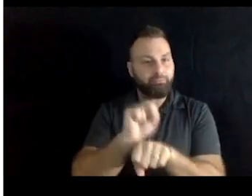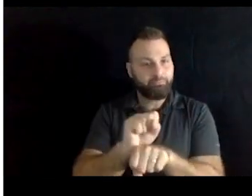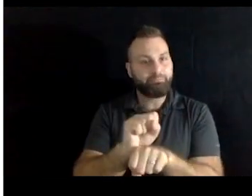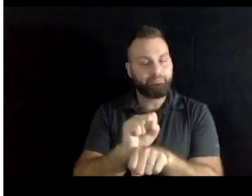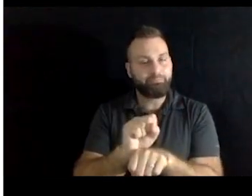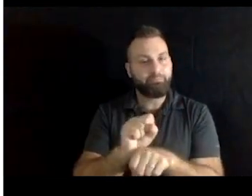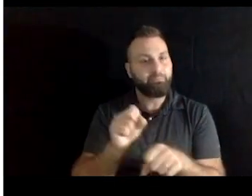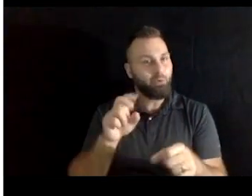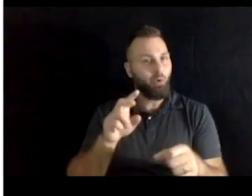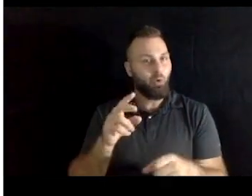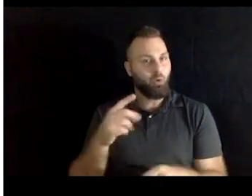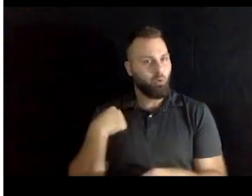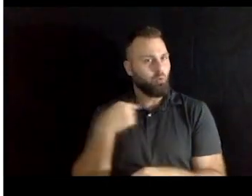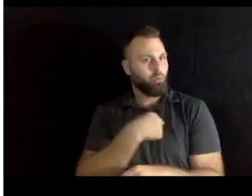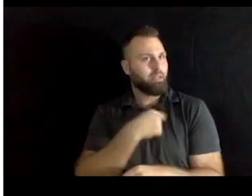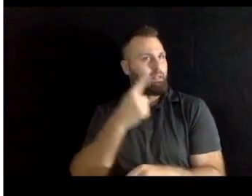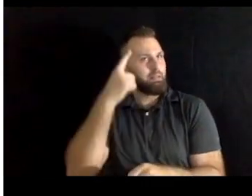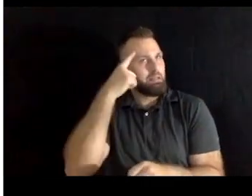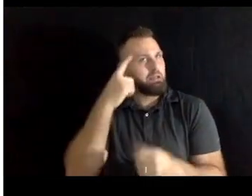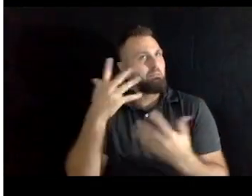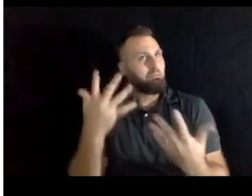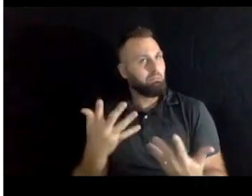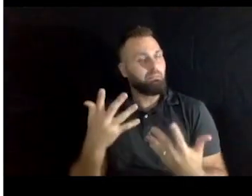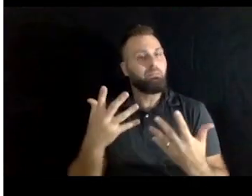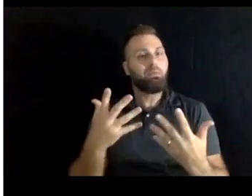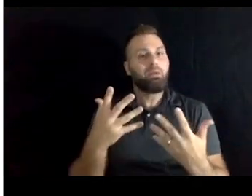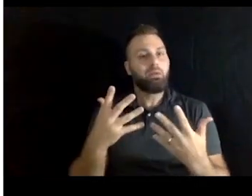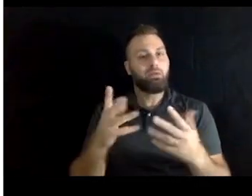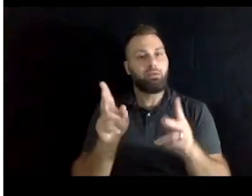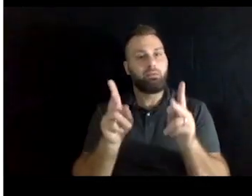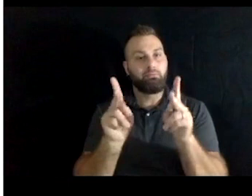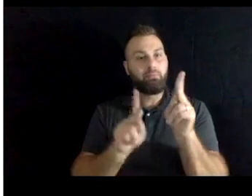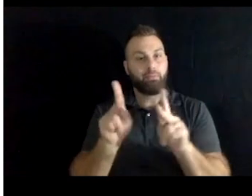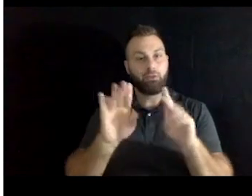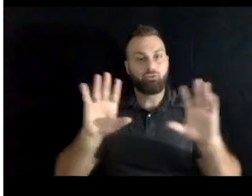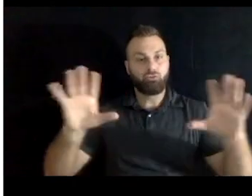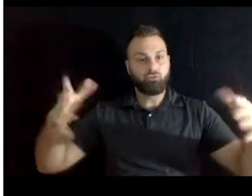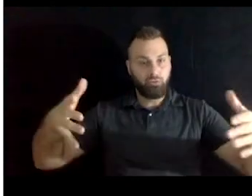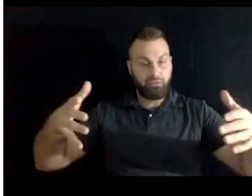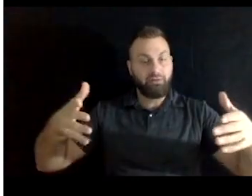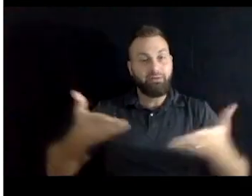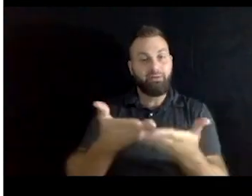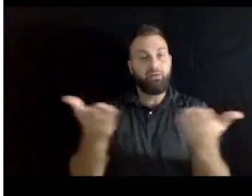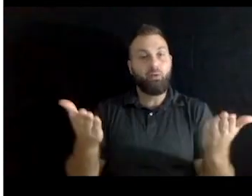Reasonable to think that relative to the overall population, the volunteers are much more